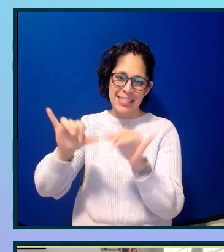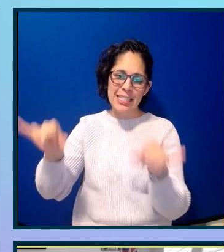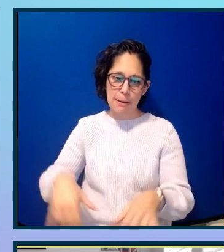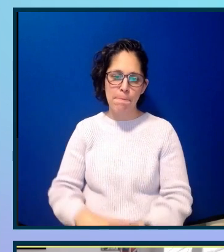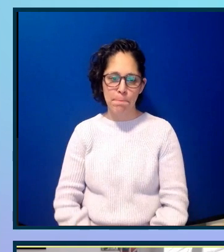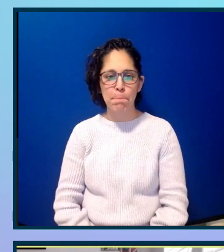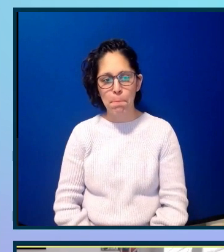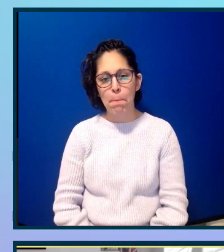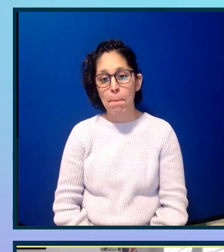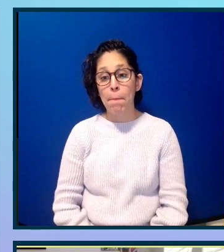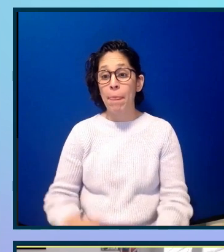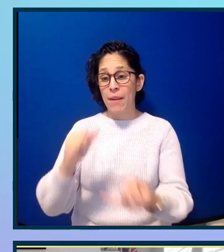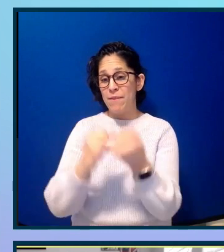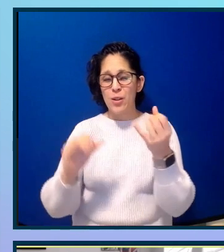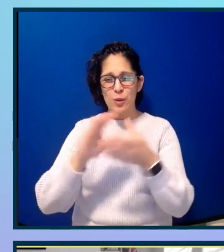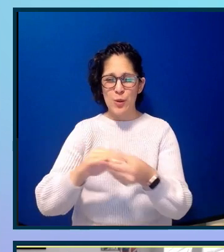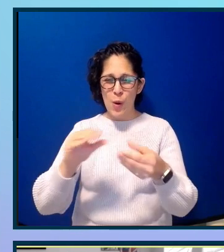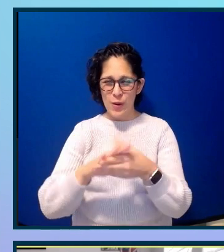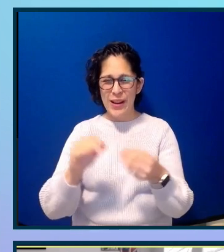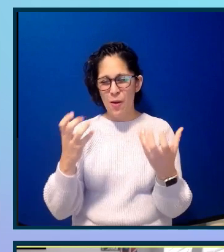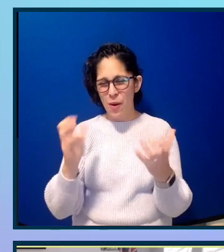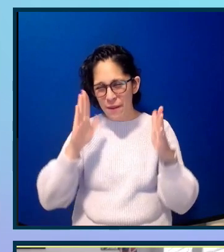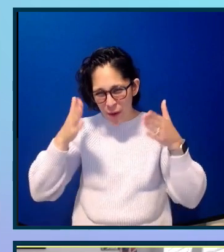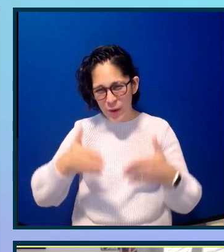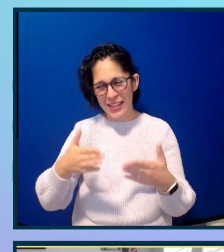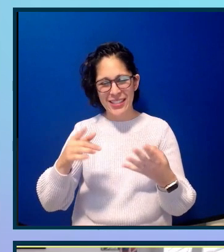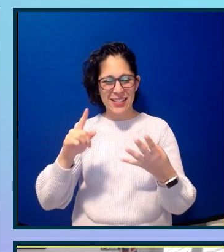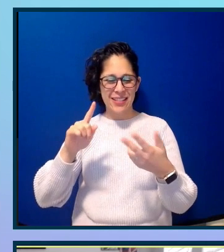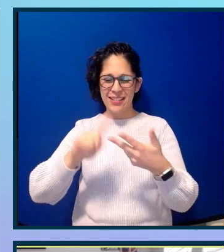The final story that I'm gonna focus on here rather than going through all of them,